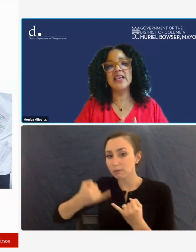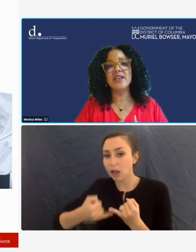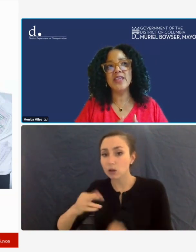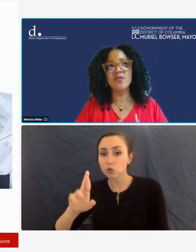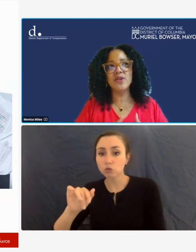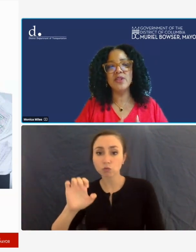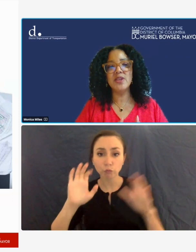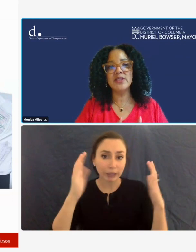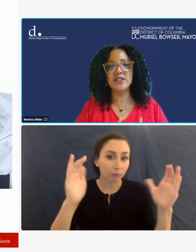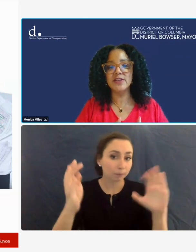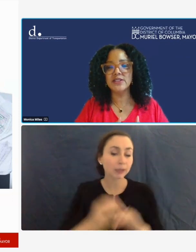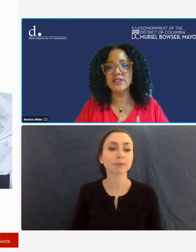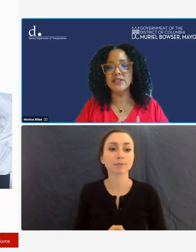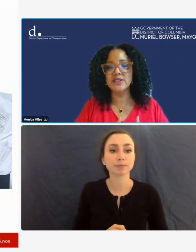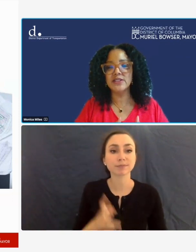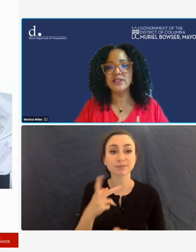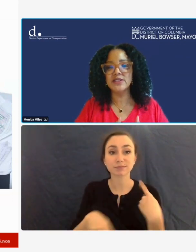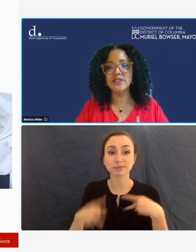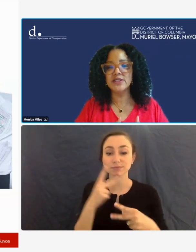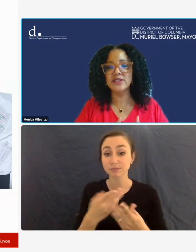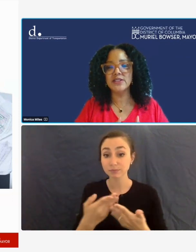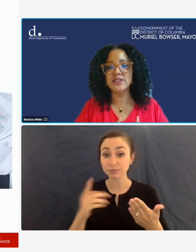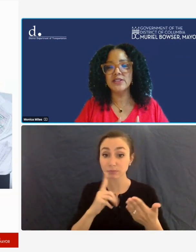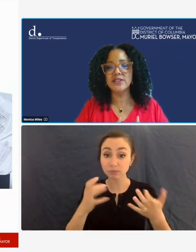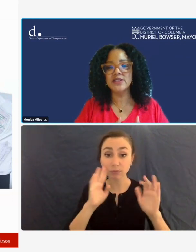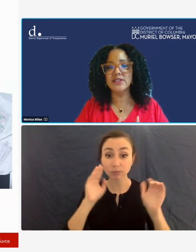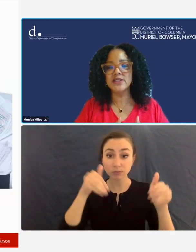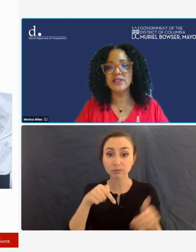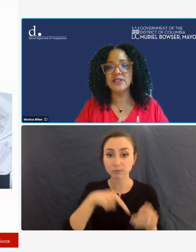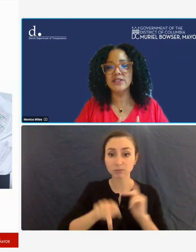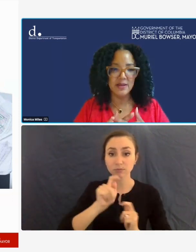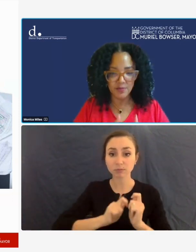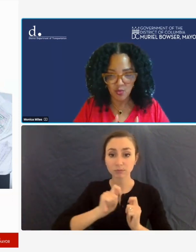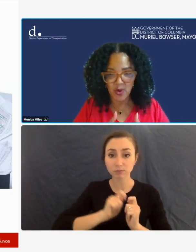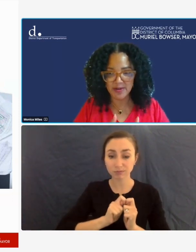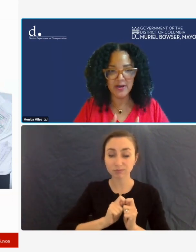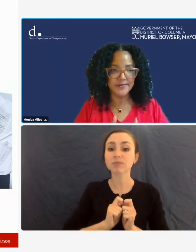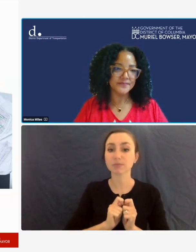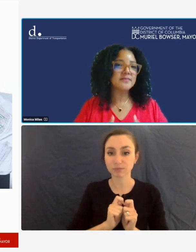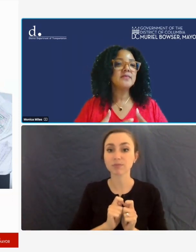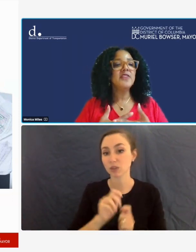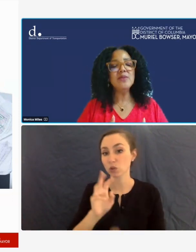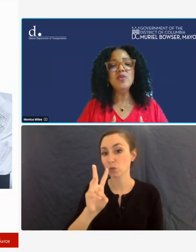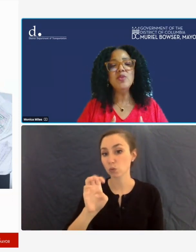that we really wanted to to have the main focus on of this particular um webinar then we talked